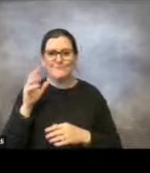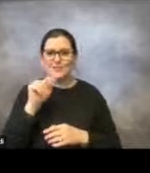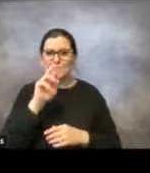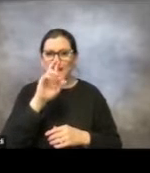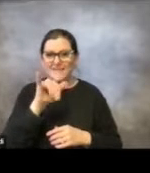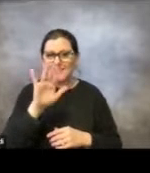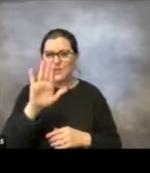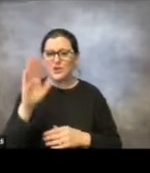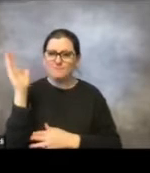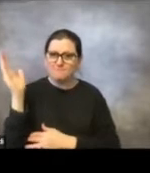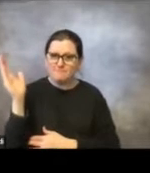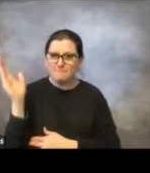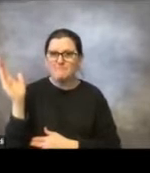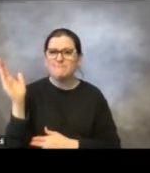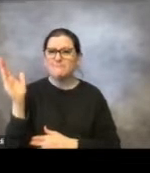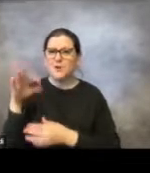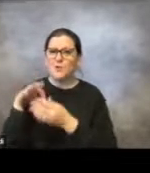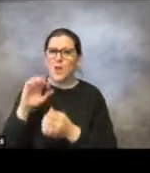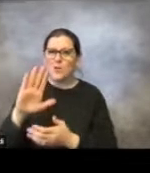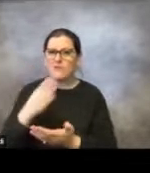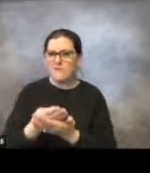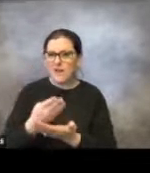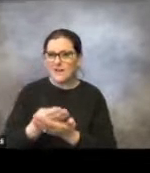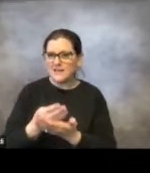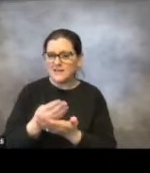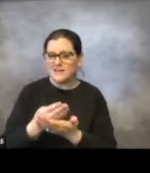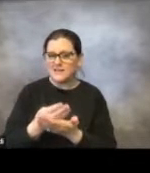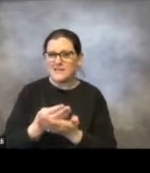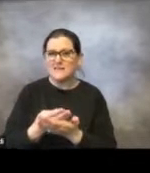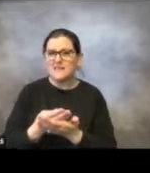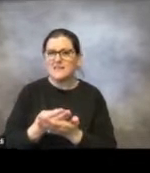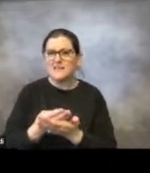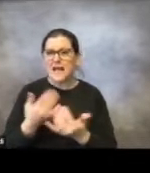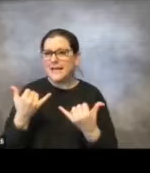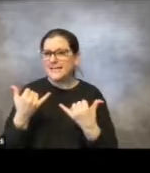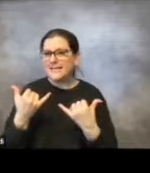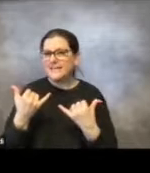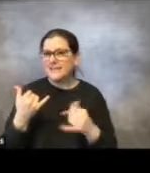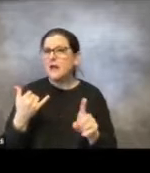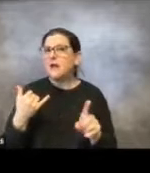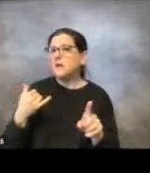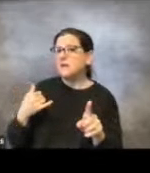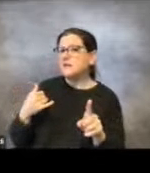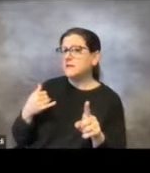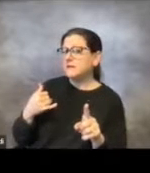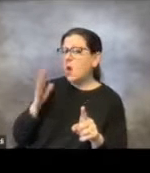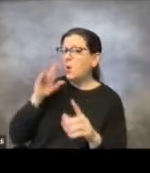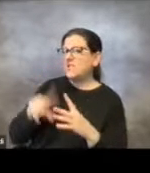this funding that she received is Terry Camacho-Gonsalves: still I don't we're gonna start we're gonna start with Traci. Okay,